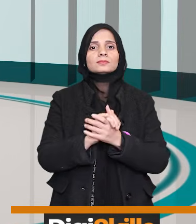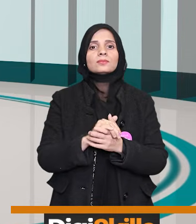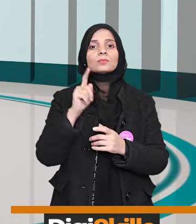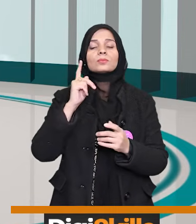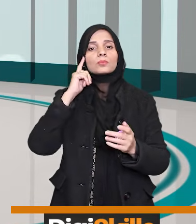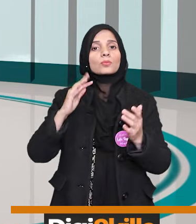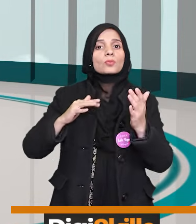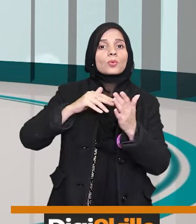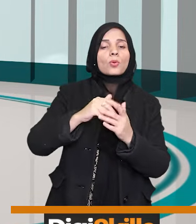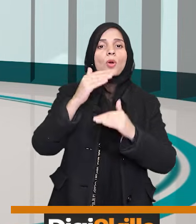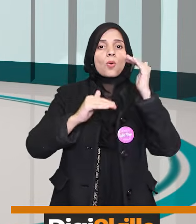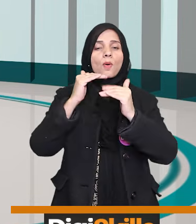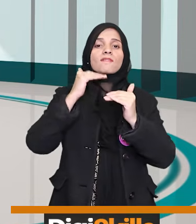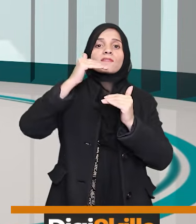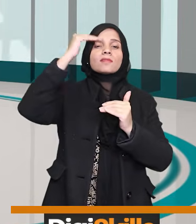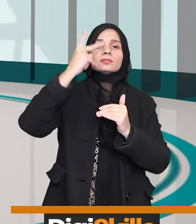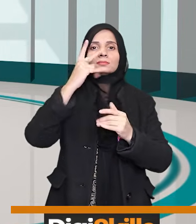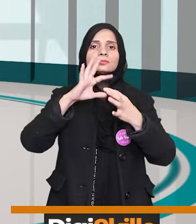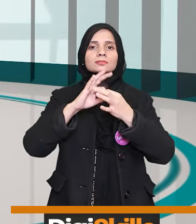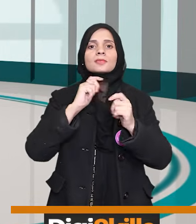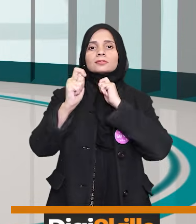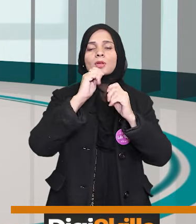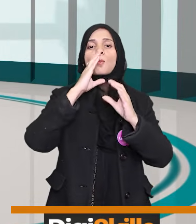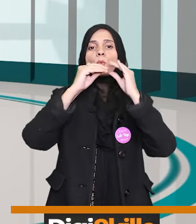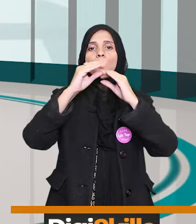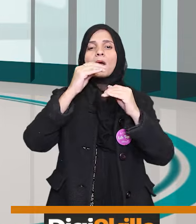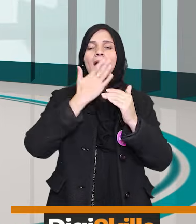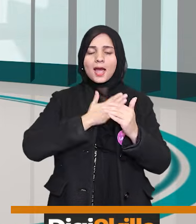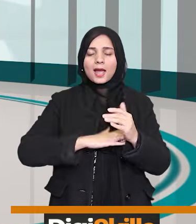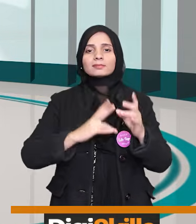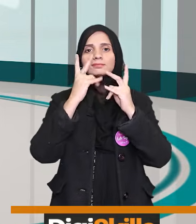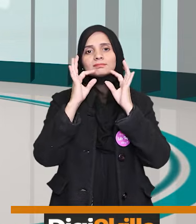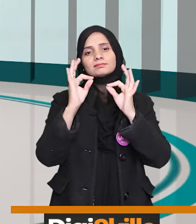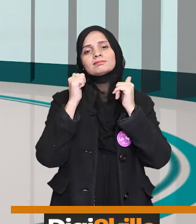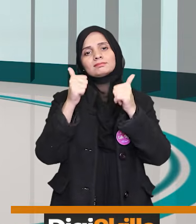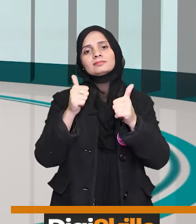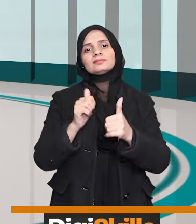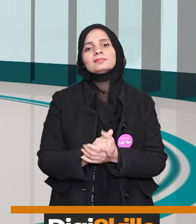also in your professional life part of my responsibility here is to make you a better person.